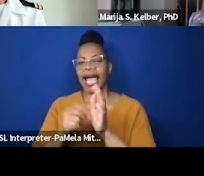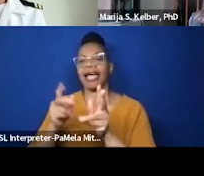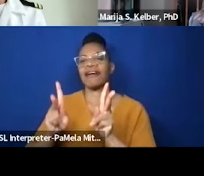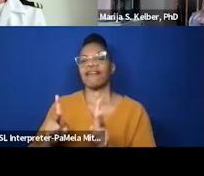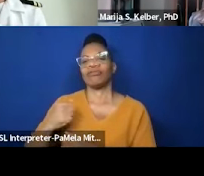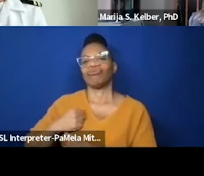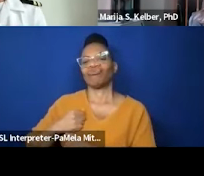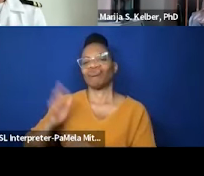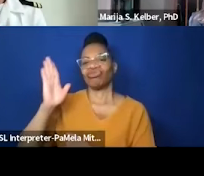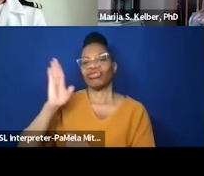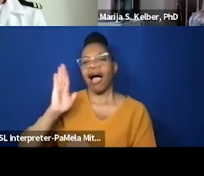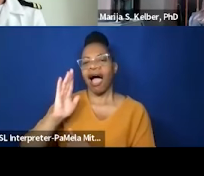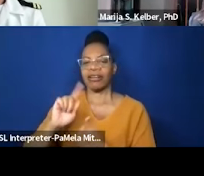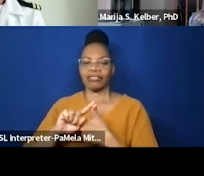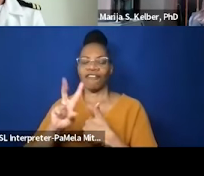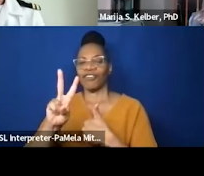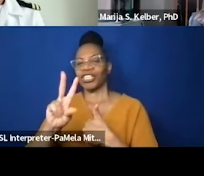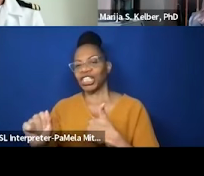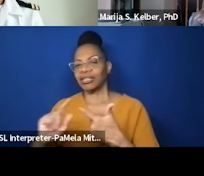Washington, Georgia, and of course Colorado.